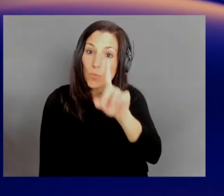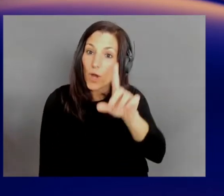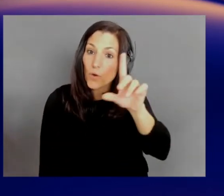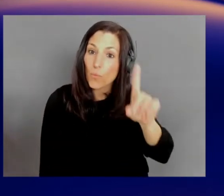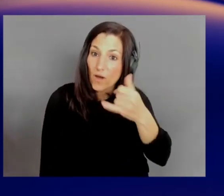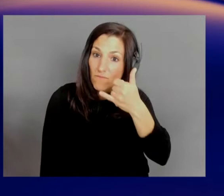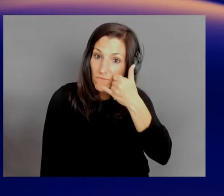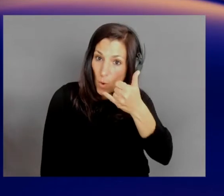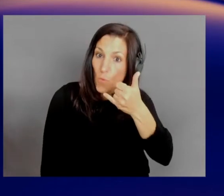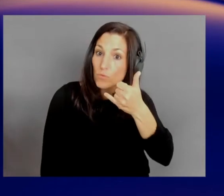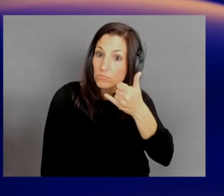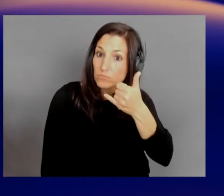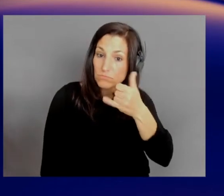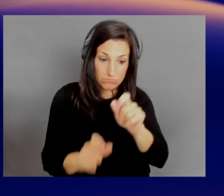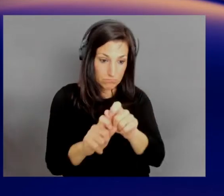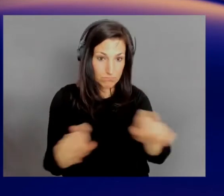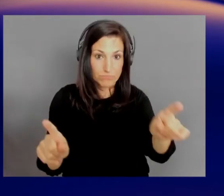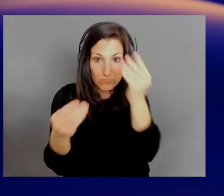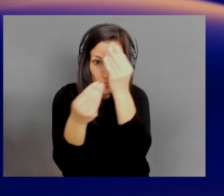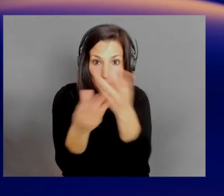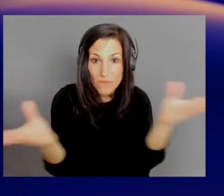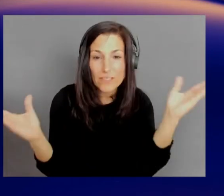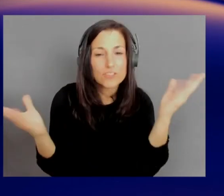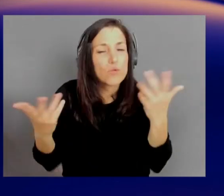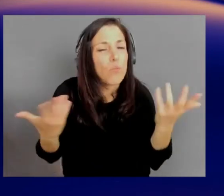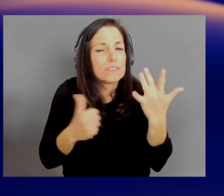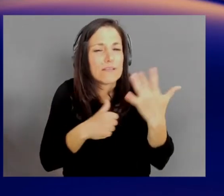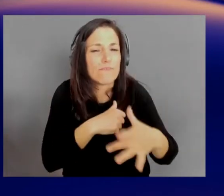As a ISV, I'm building just-in-time applications